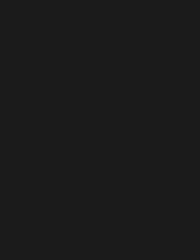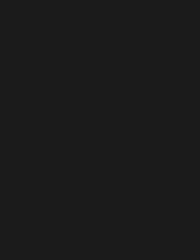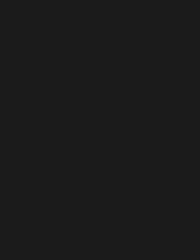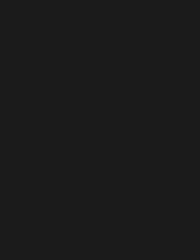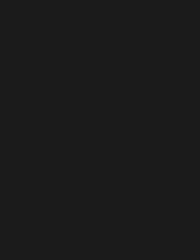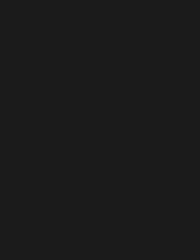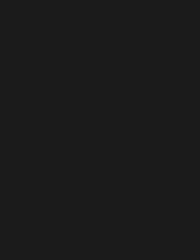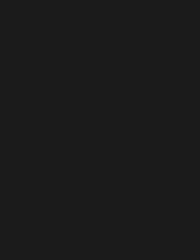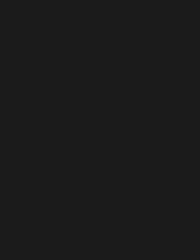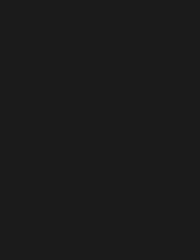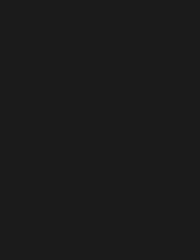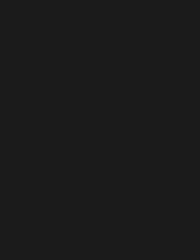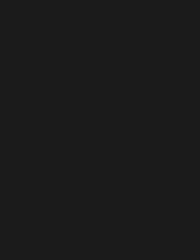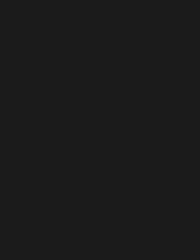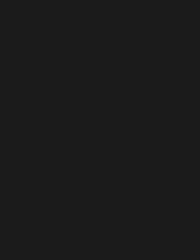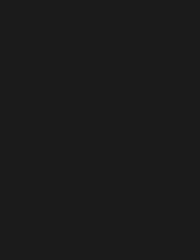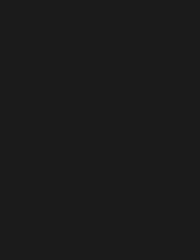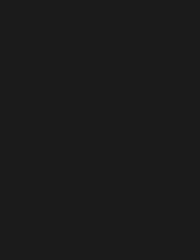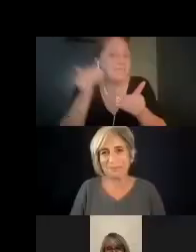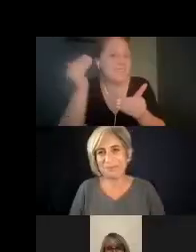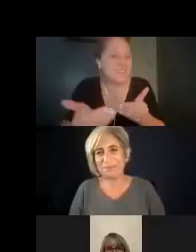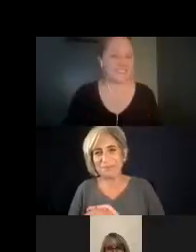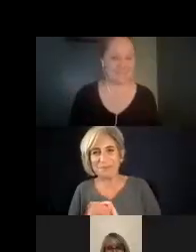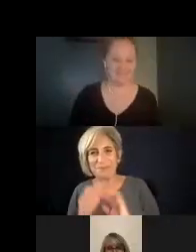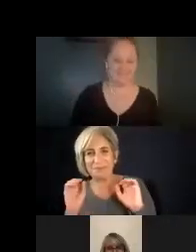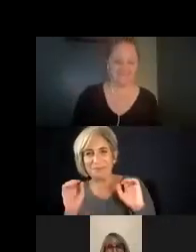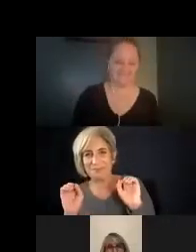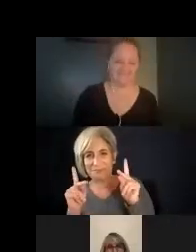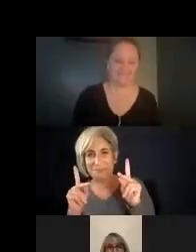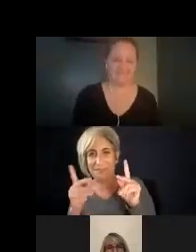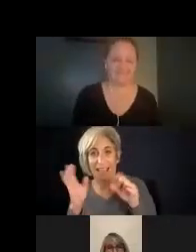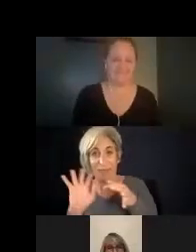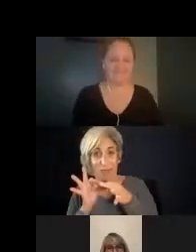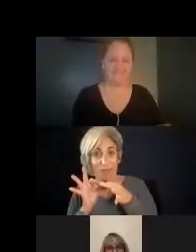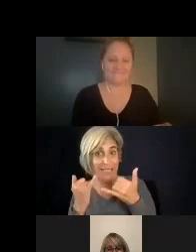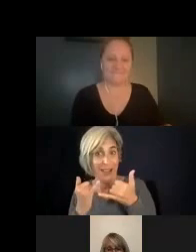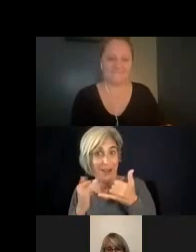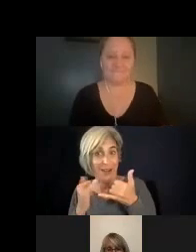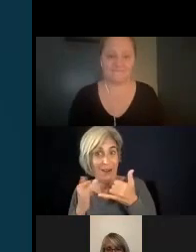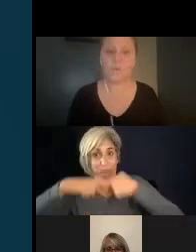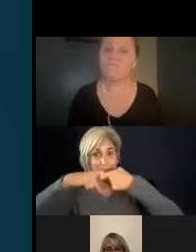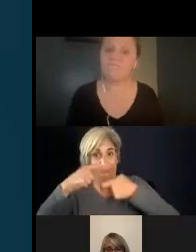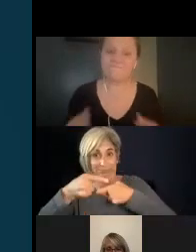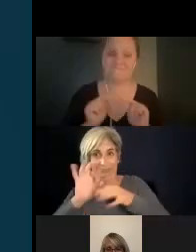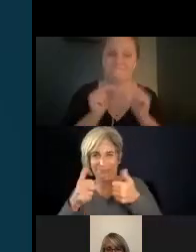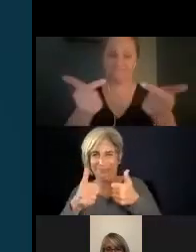Nikki: You're a mute, Elizabeth. Elizabeth: Yeah, I